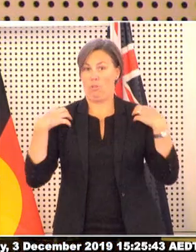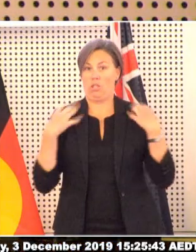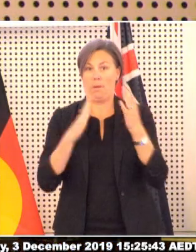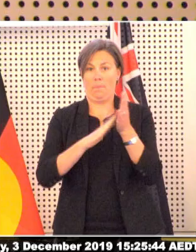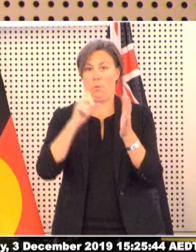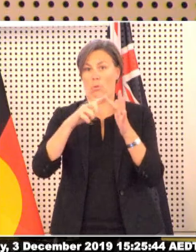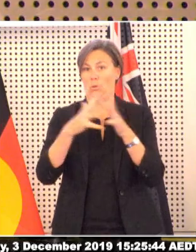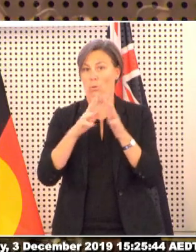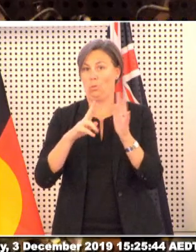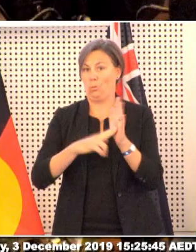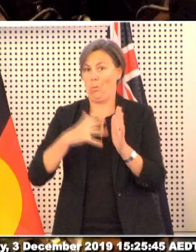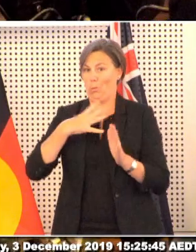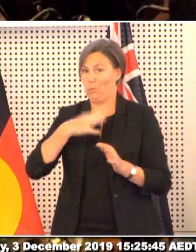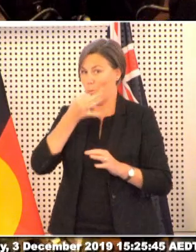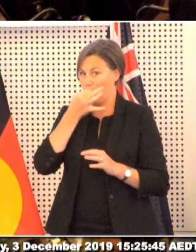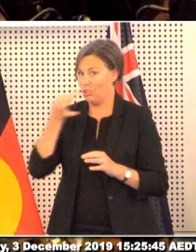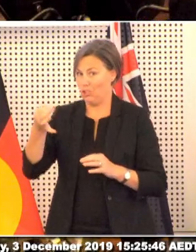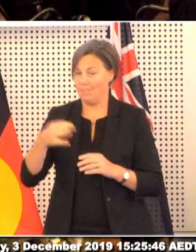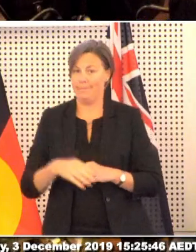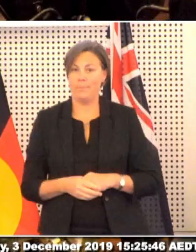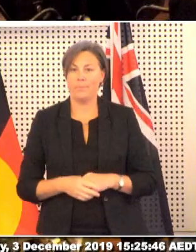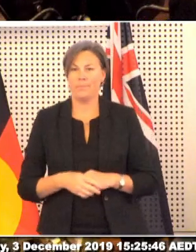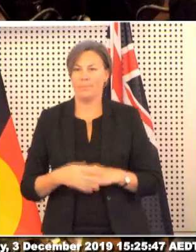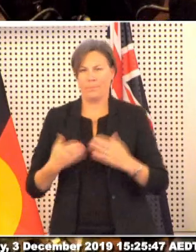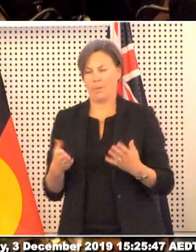COMMISSIONER McEWIN: Thank you. You’ve talked a lot about culture.